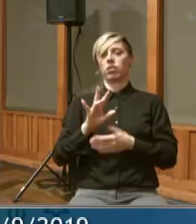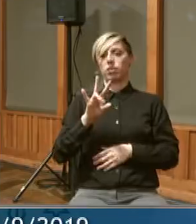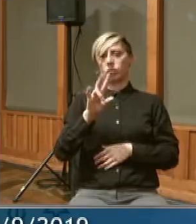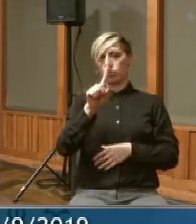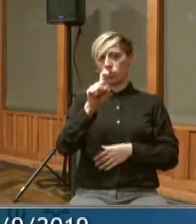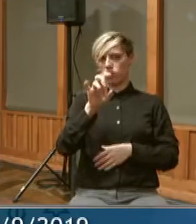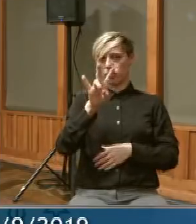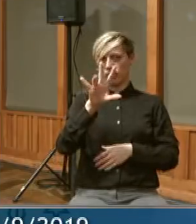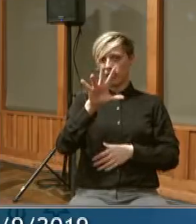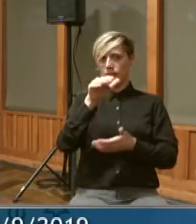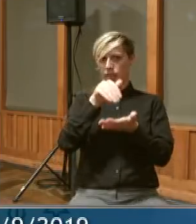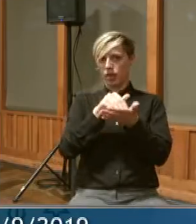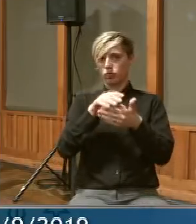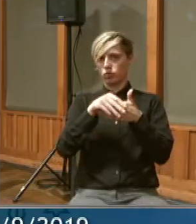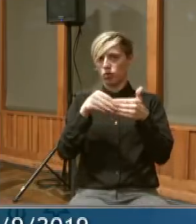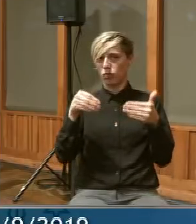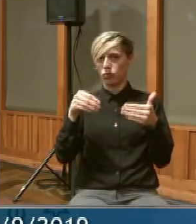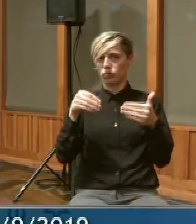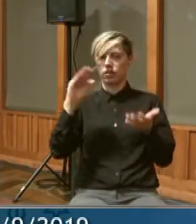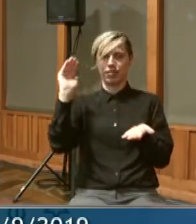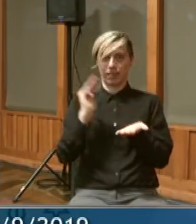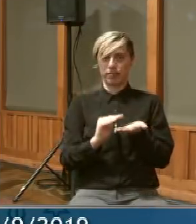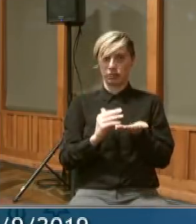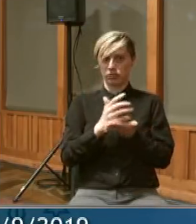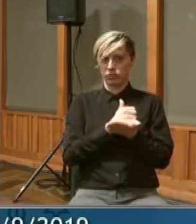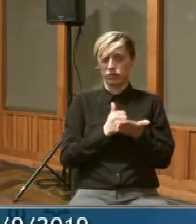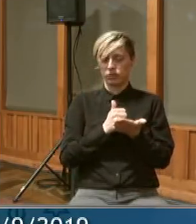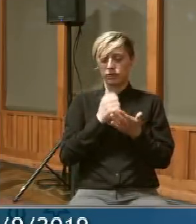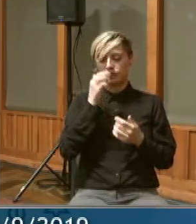DOWN TO $25,000 IN NET REVENUE. SO CLOSING TWO SITES YOU ARE